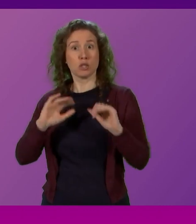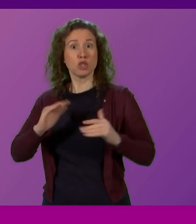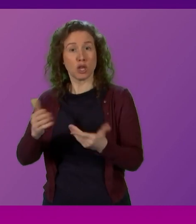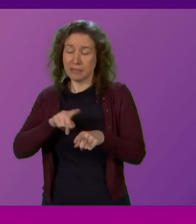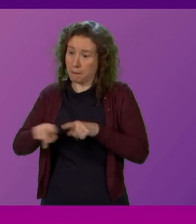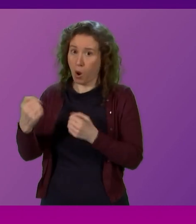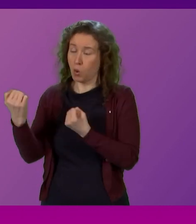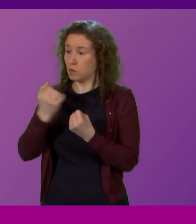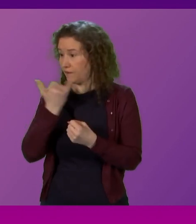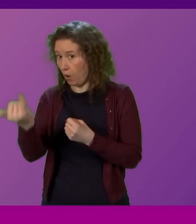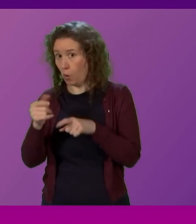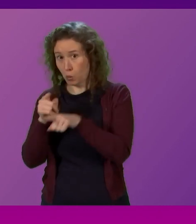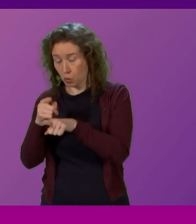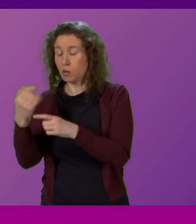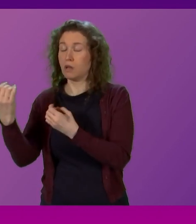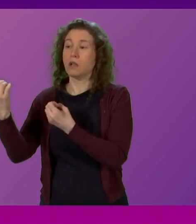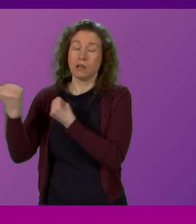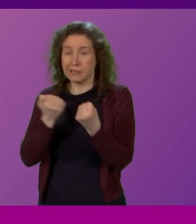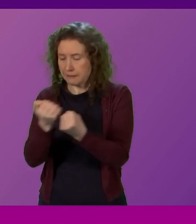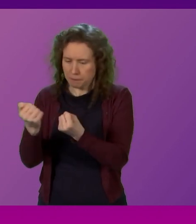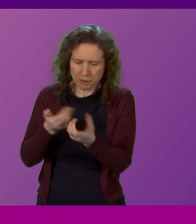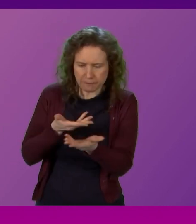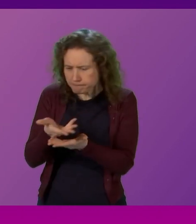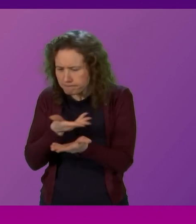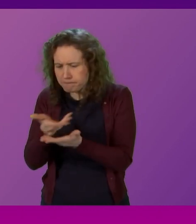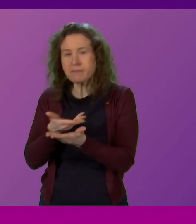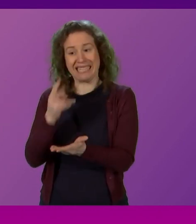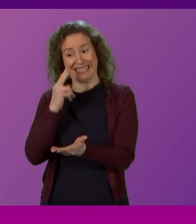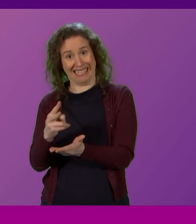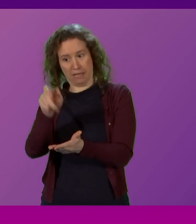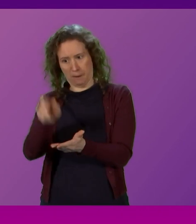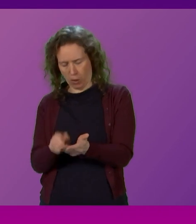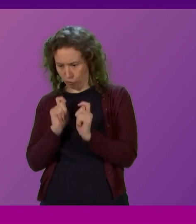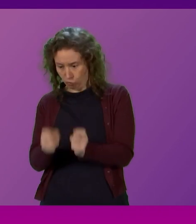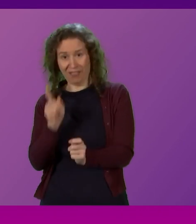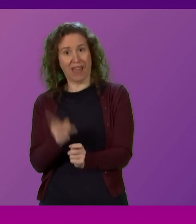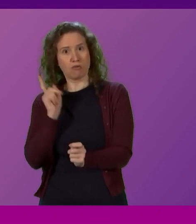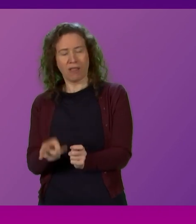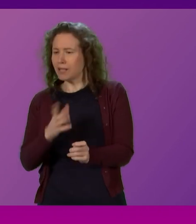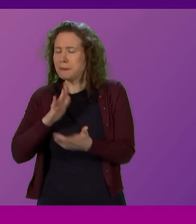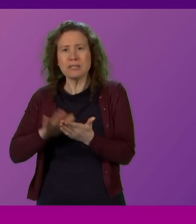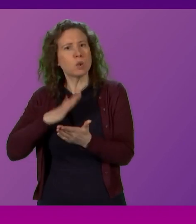Most of the calls to the Ambulance Service are treated through see and treat, so that patients are not taken to hospital.